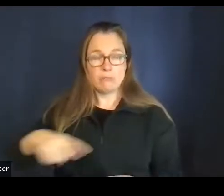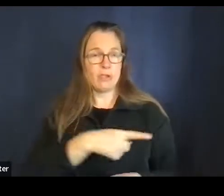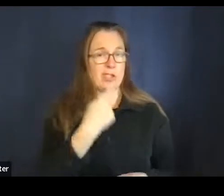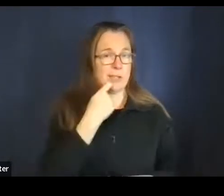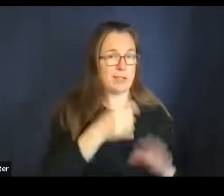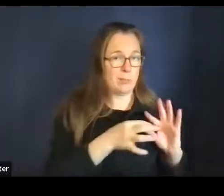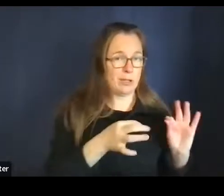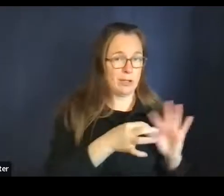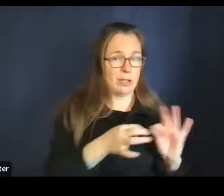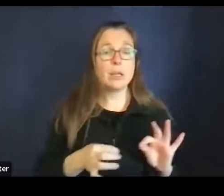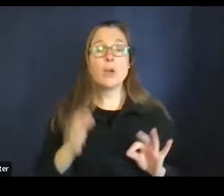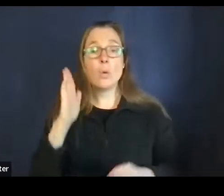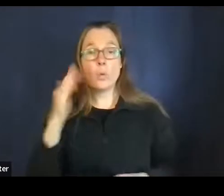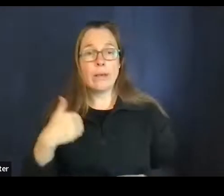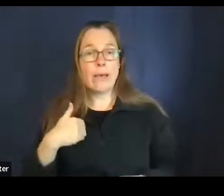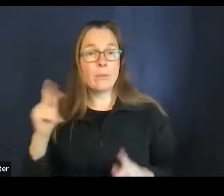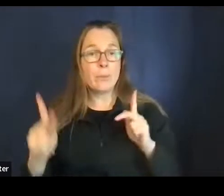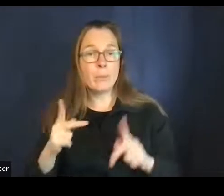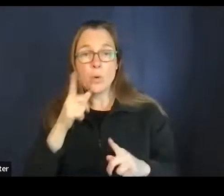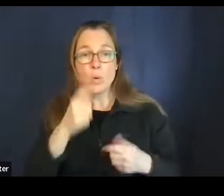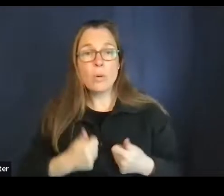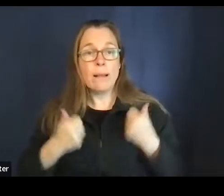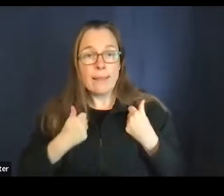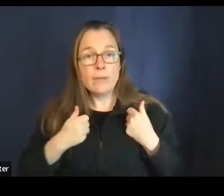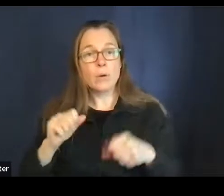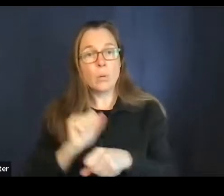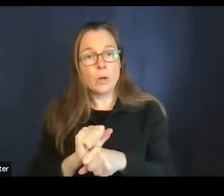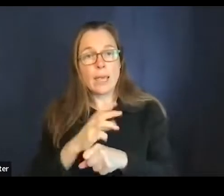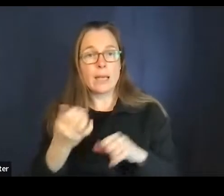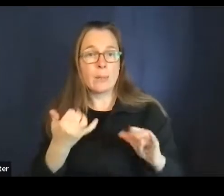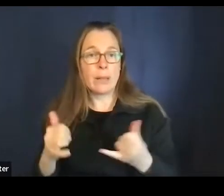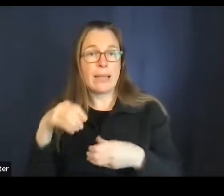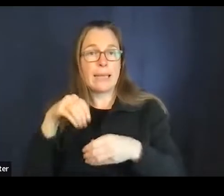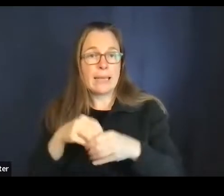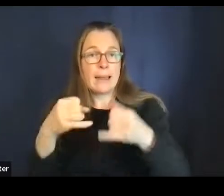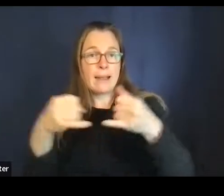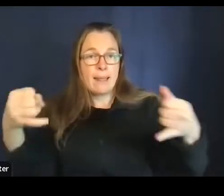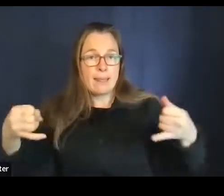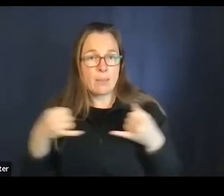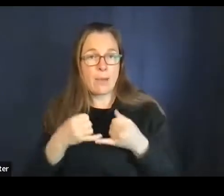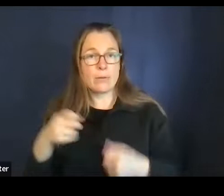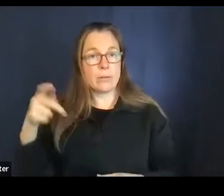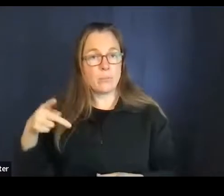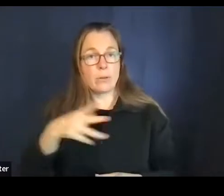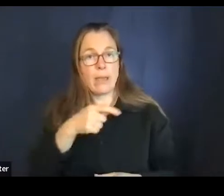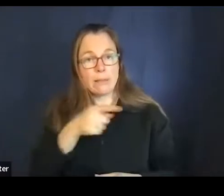which will be made up of people who live, work and play in Portland and are committed to assisting in the transition.